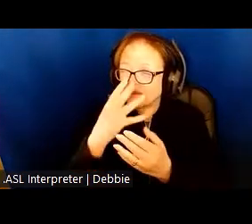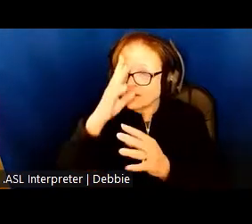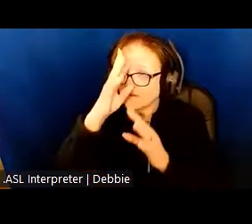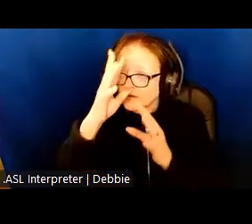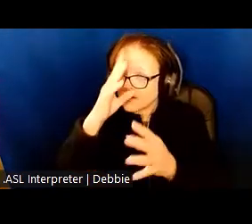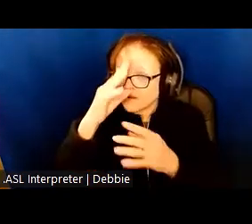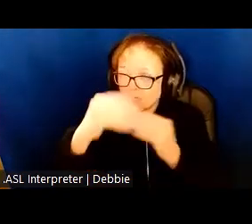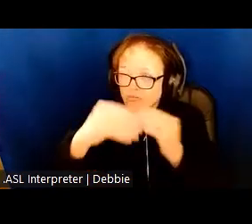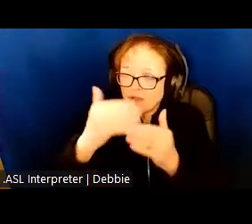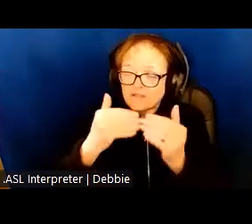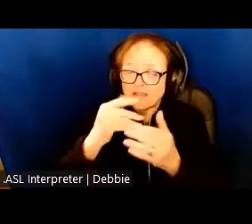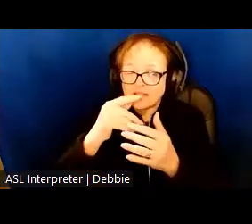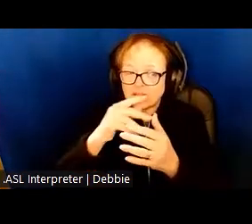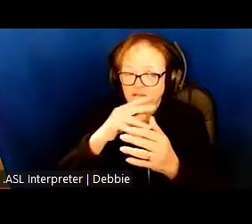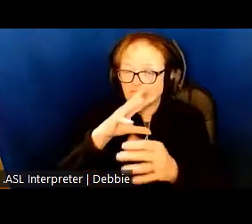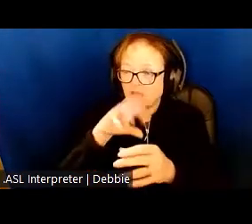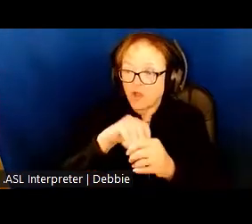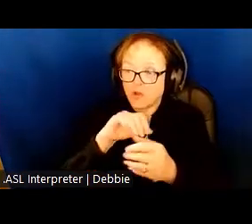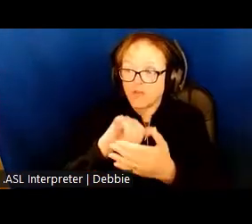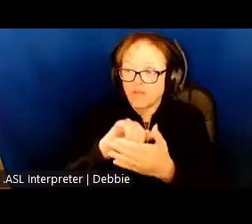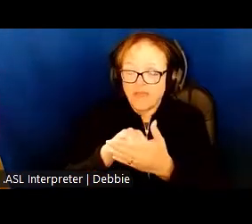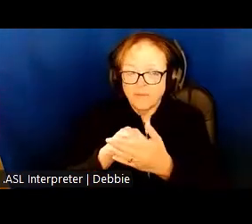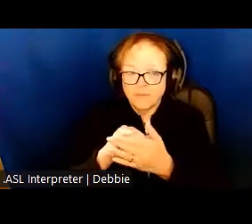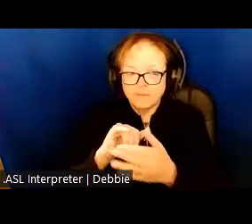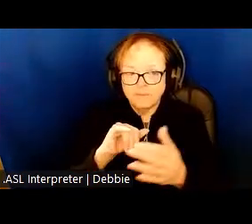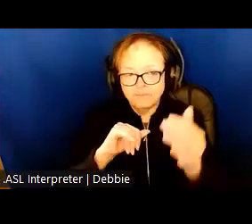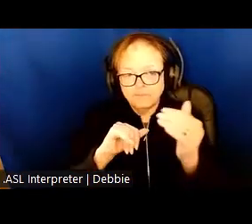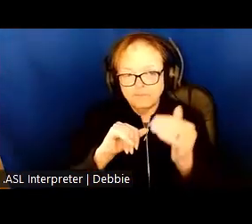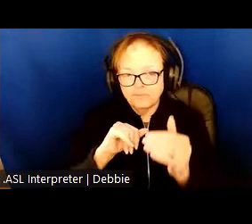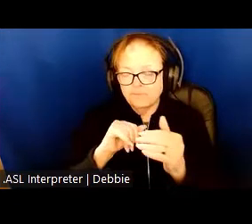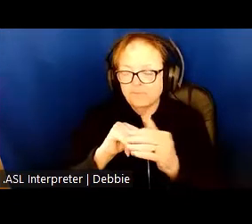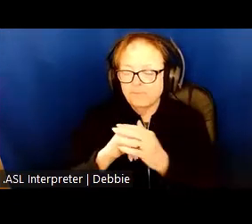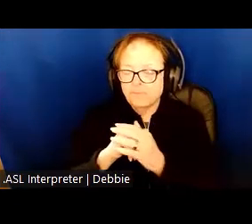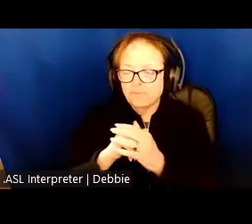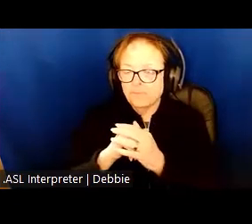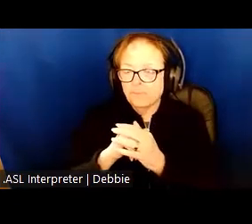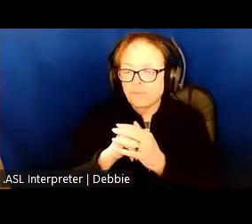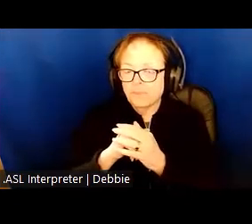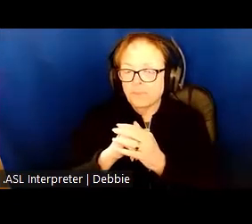in the technical information section of the online application (e.g. elaboration about specific techniques used, how materials were applied, etc.).